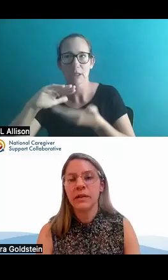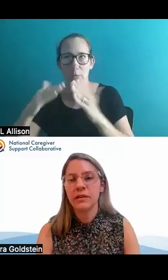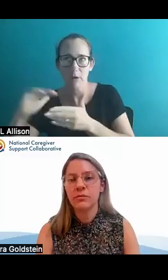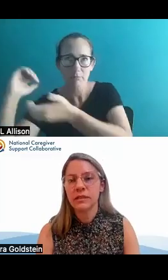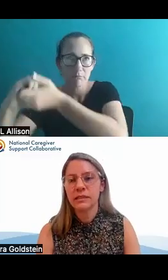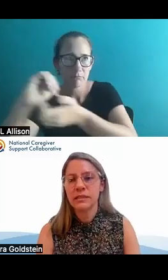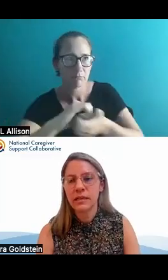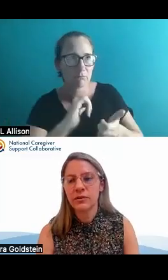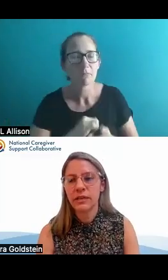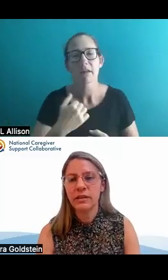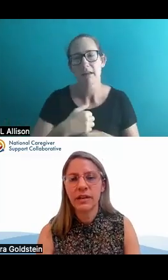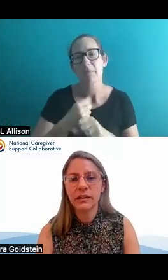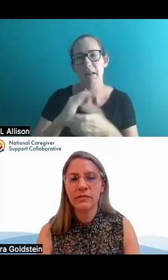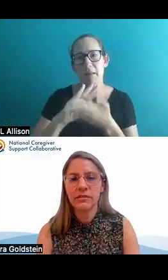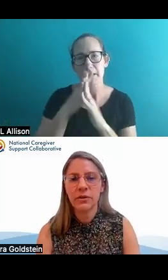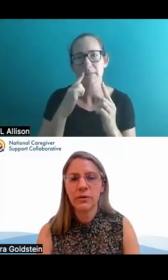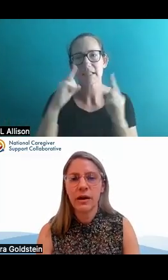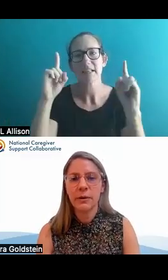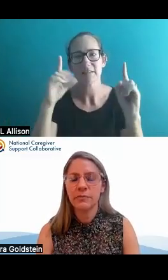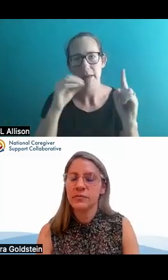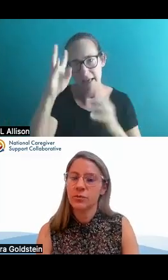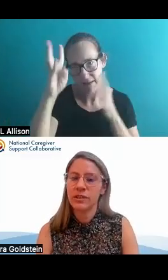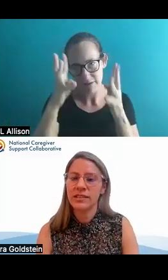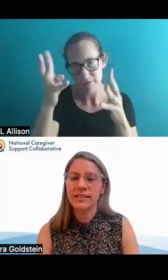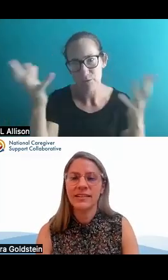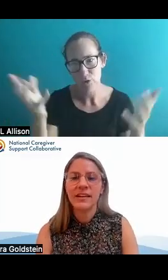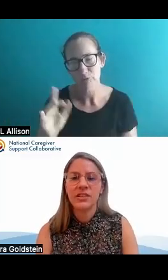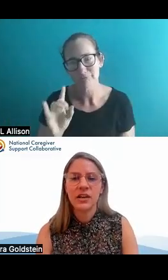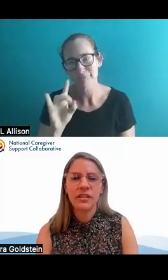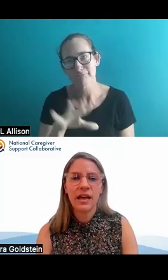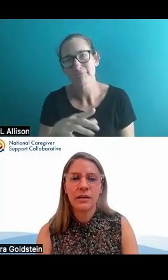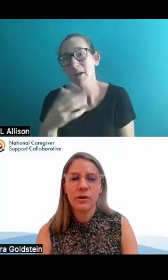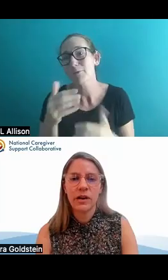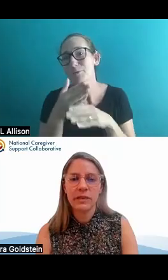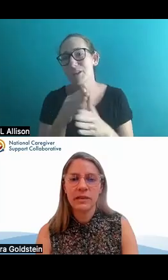made it really successful and innovative. Just wanted to share that and we're happy to